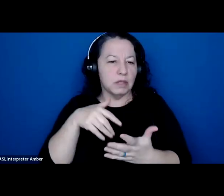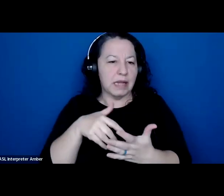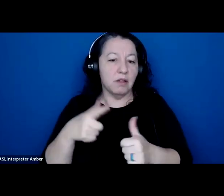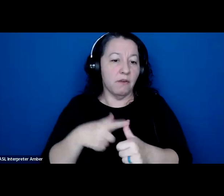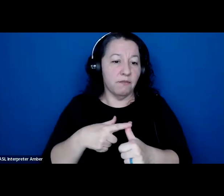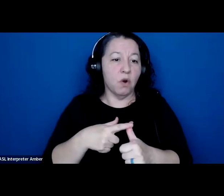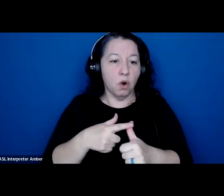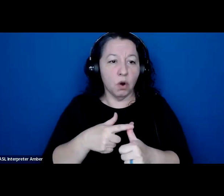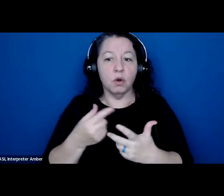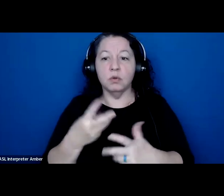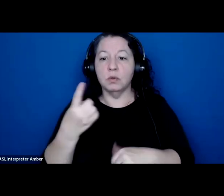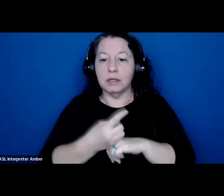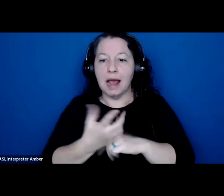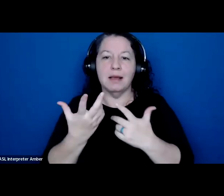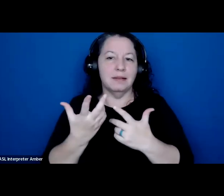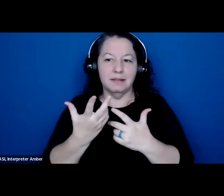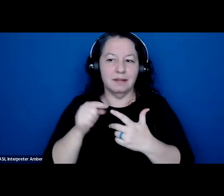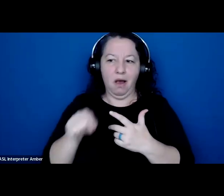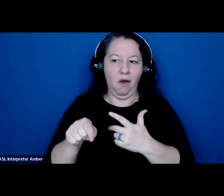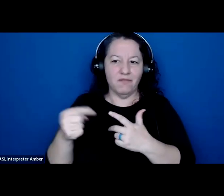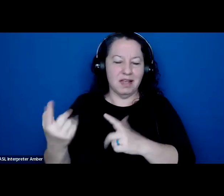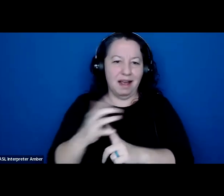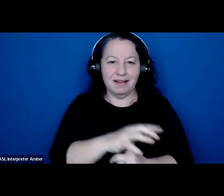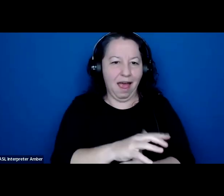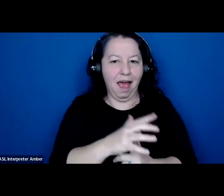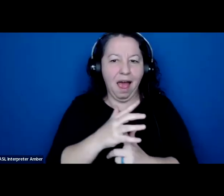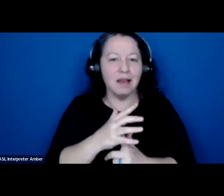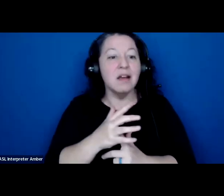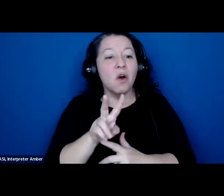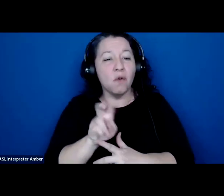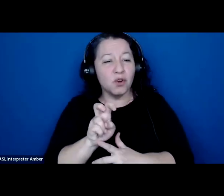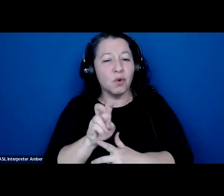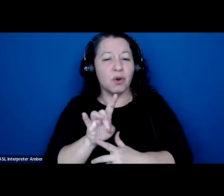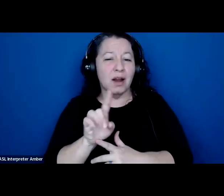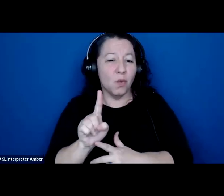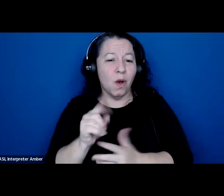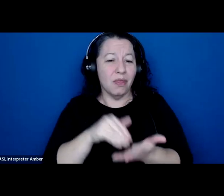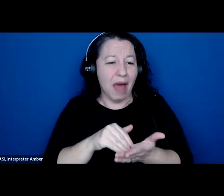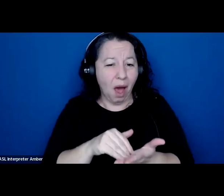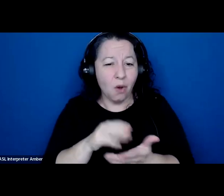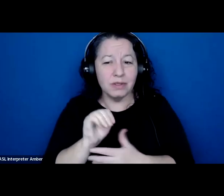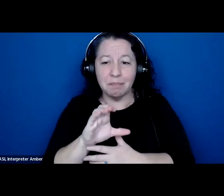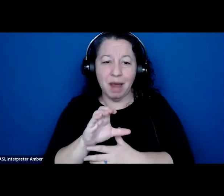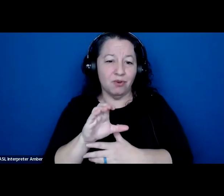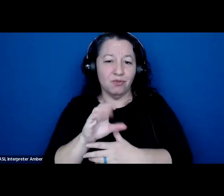the occupation forces have emitted over 281,000 metric tons of carbon, which is already far higher